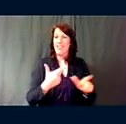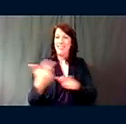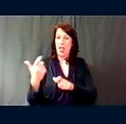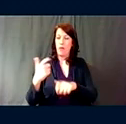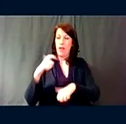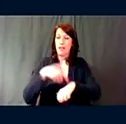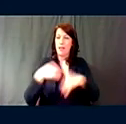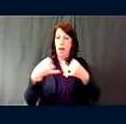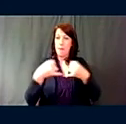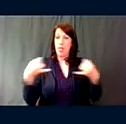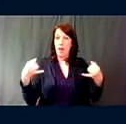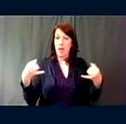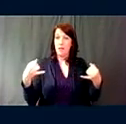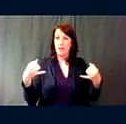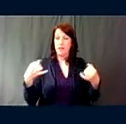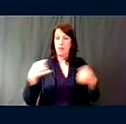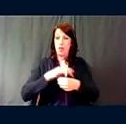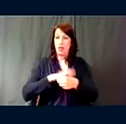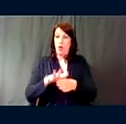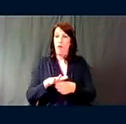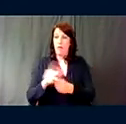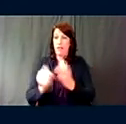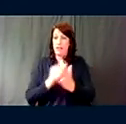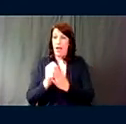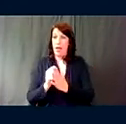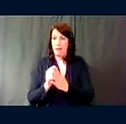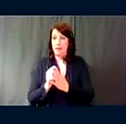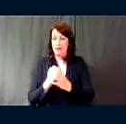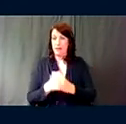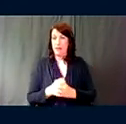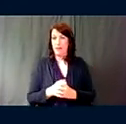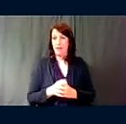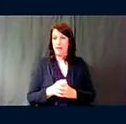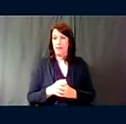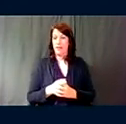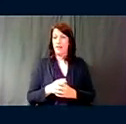SPECIAL TIMES, SHOW YOU ACCELERATED TIMELINES IN COVID TIMES.